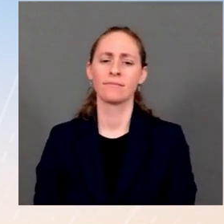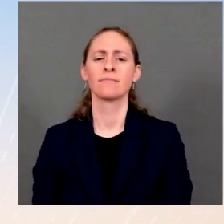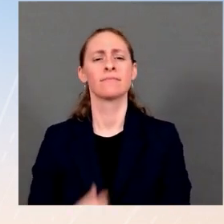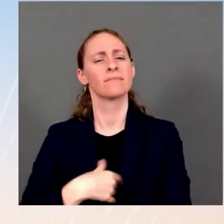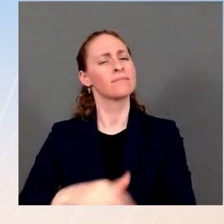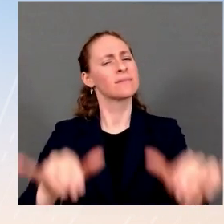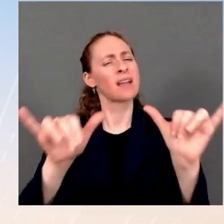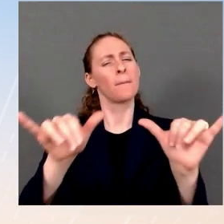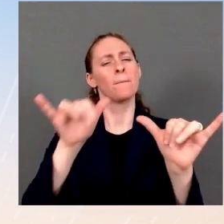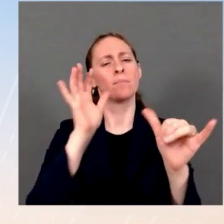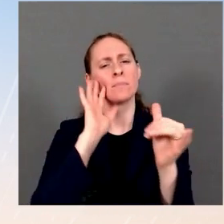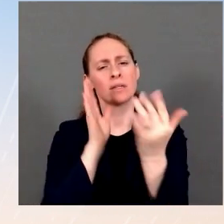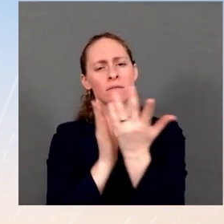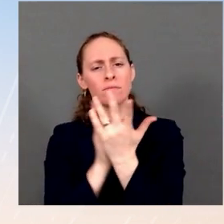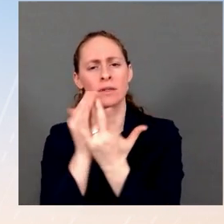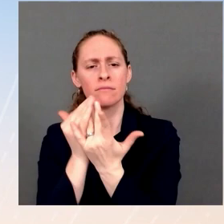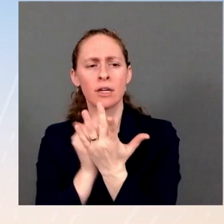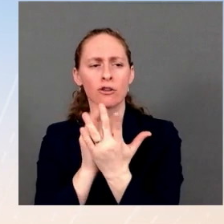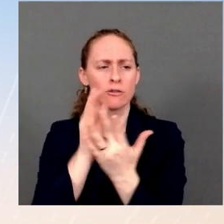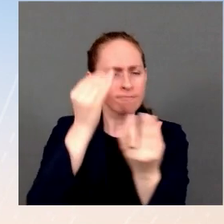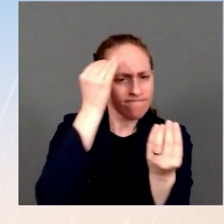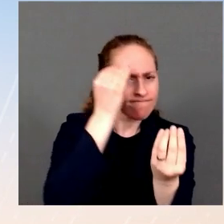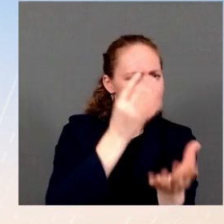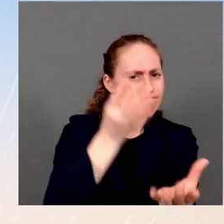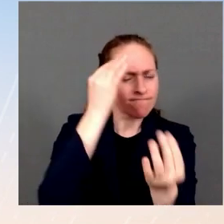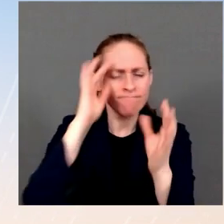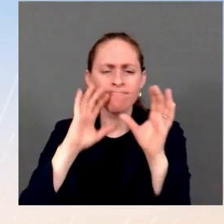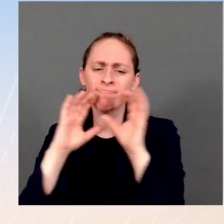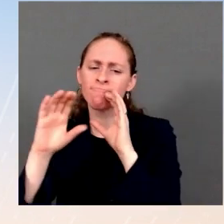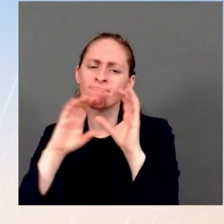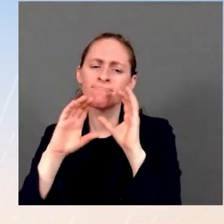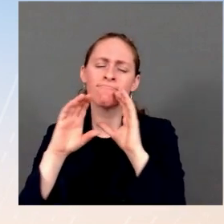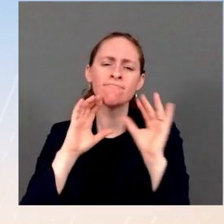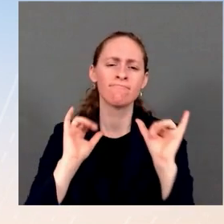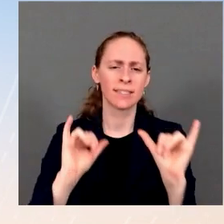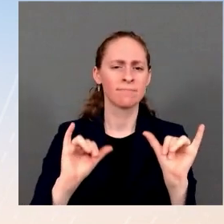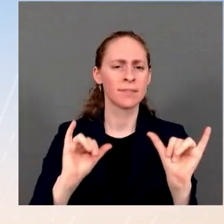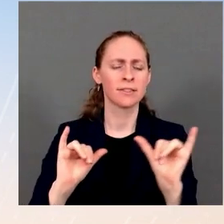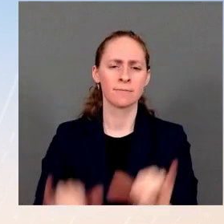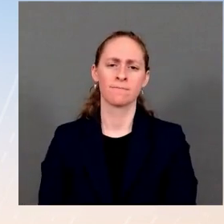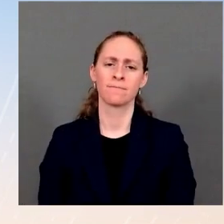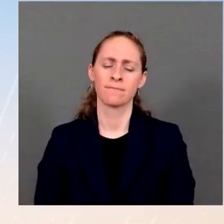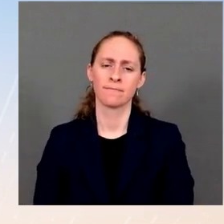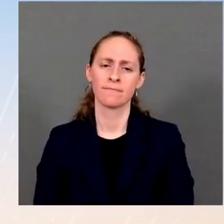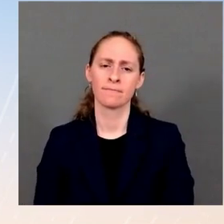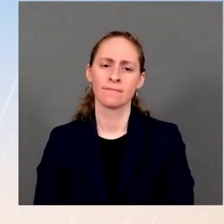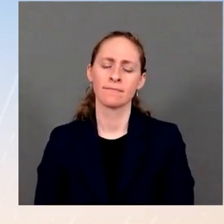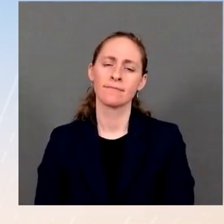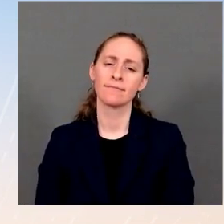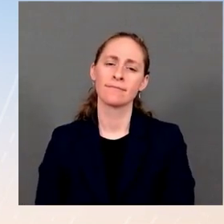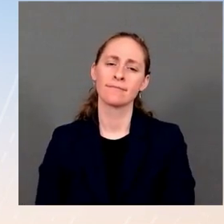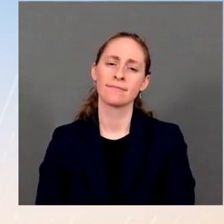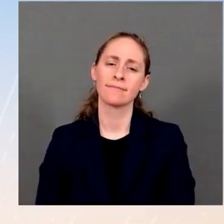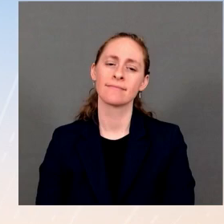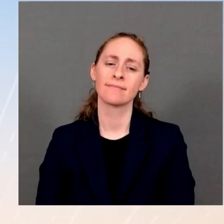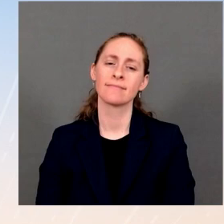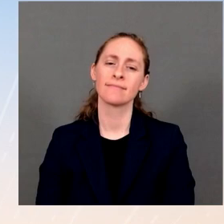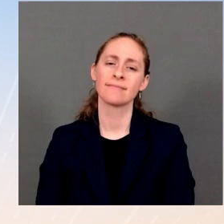We also want to make the most important thing clear, and we must all -- in this moment of the pandemic, we both know and have the tools,